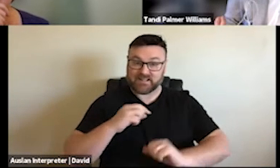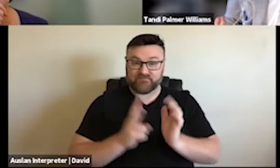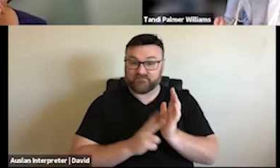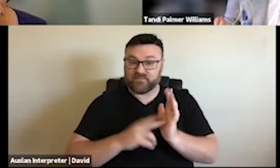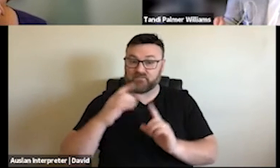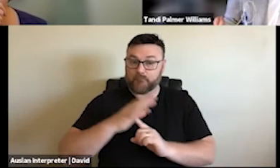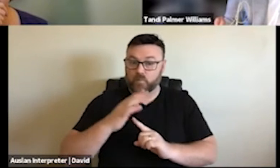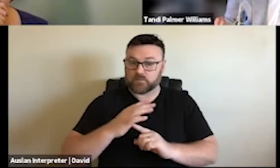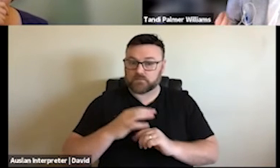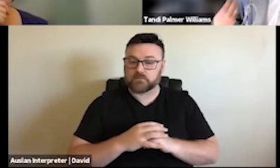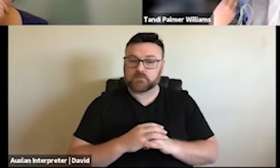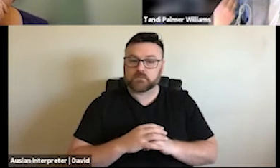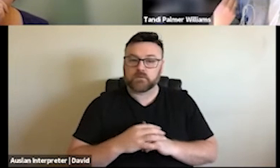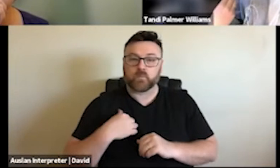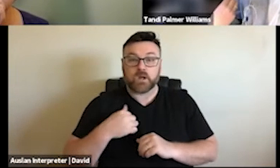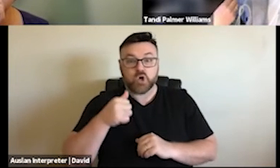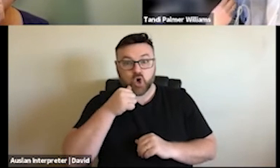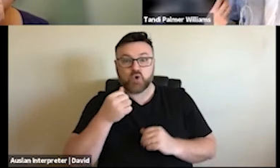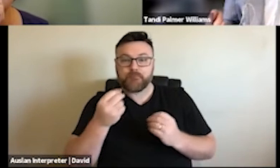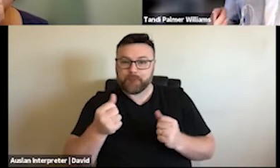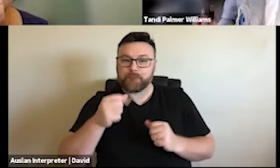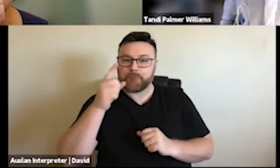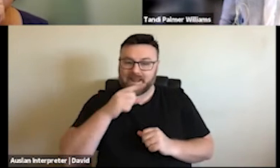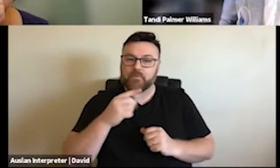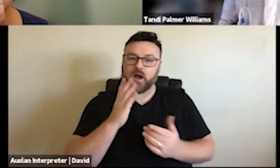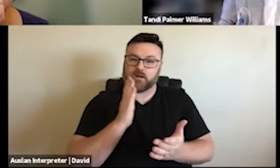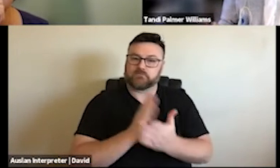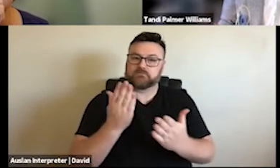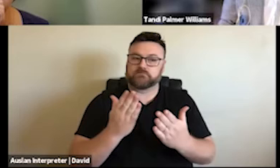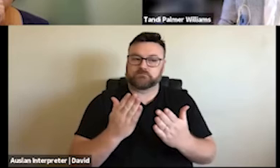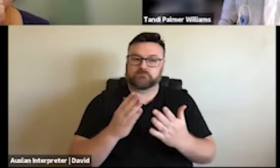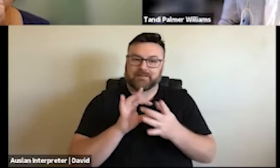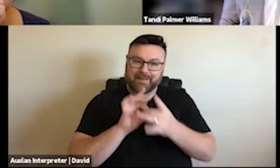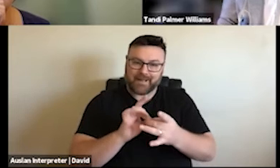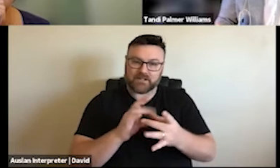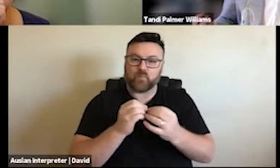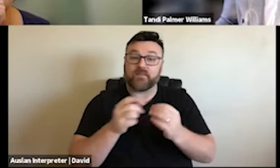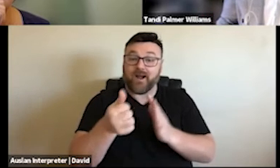We know that people are connecting with arts organizations through social media more often